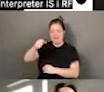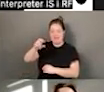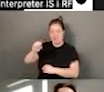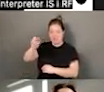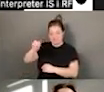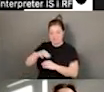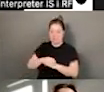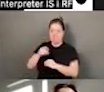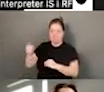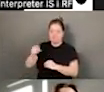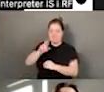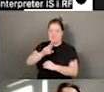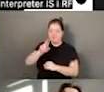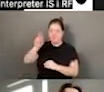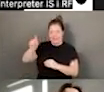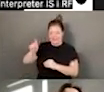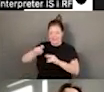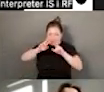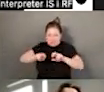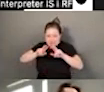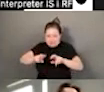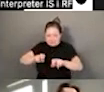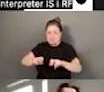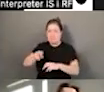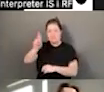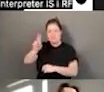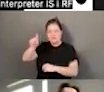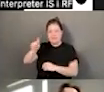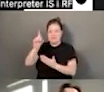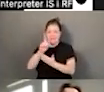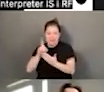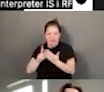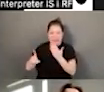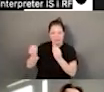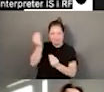and UX designer and she's going to present one of the projects today. And my other colleague Peter Kemeny,